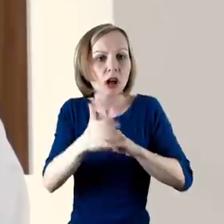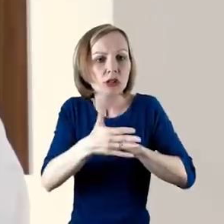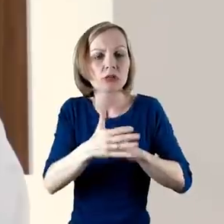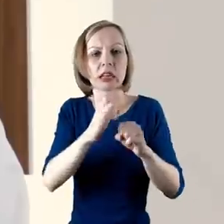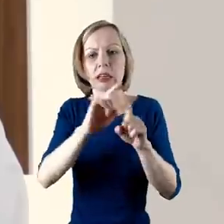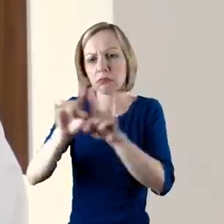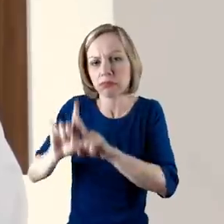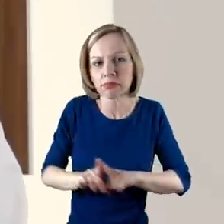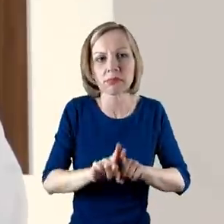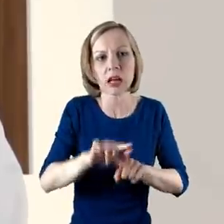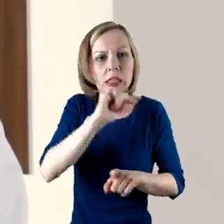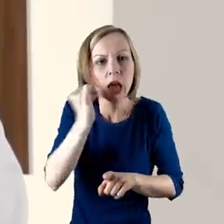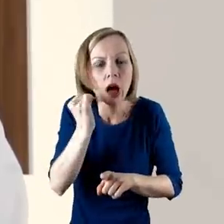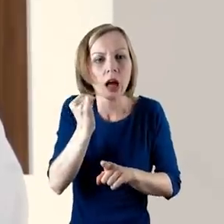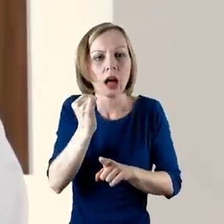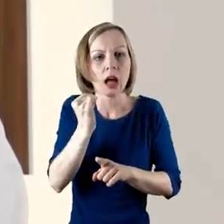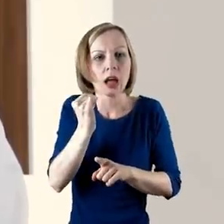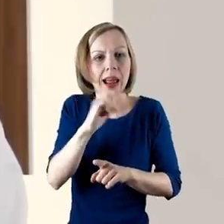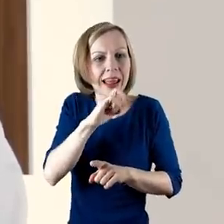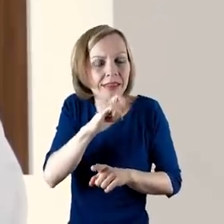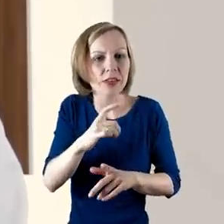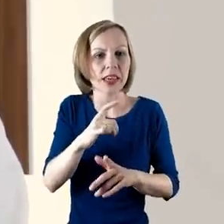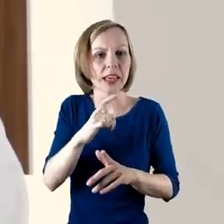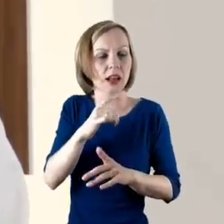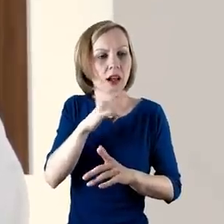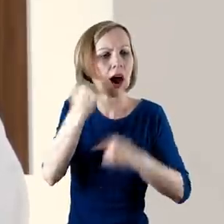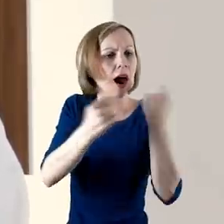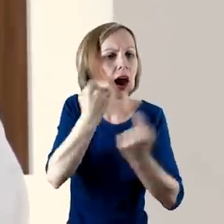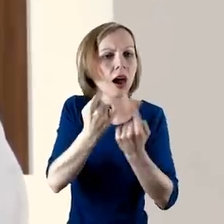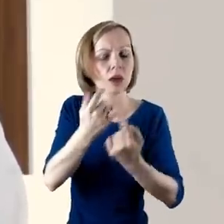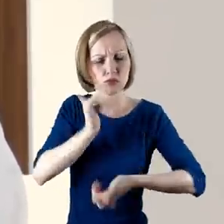licentiousness, envy, slander, pride, folly.